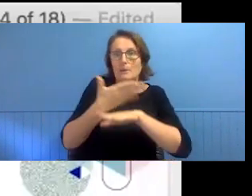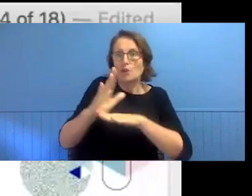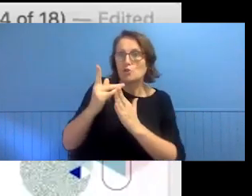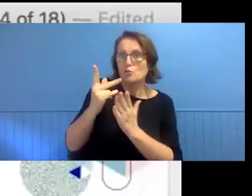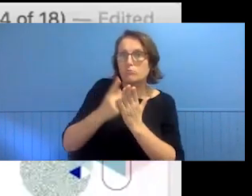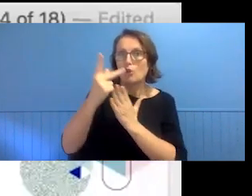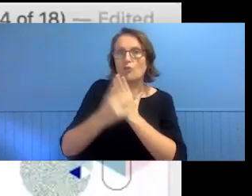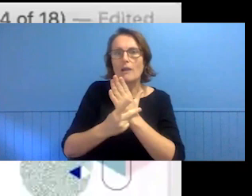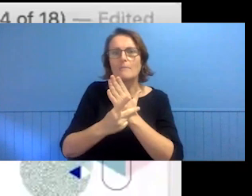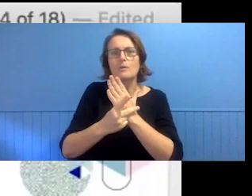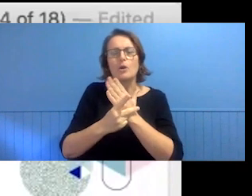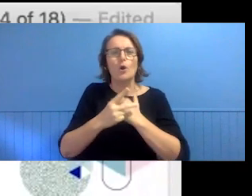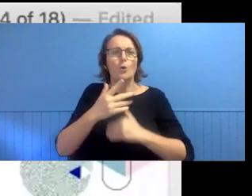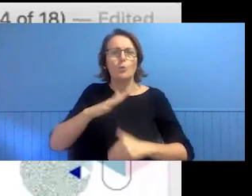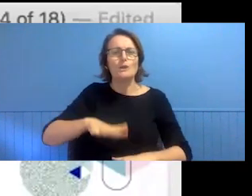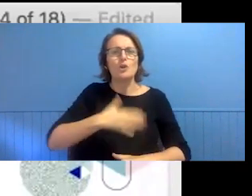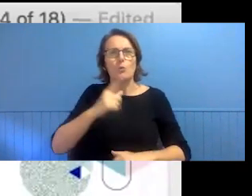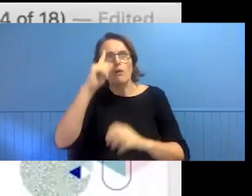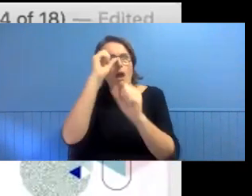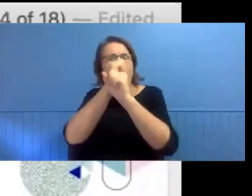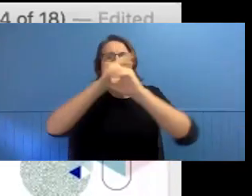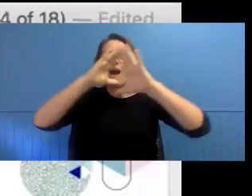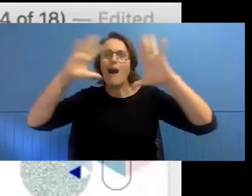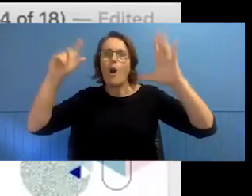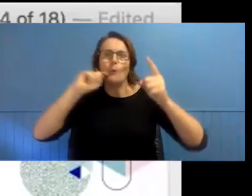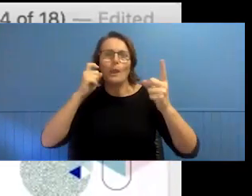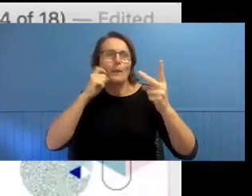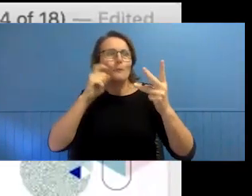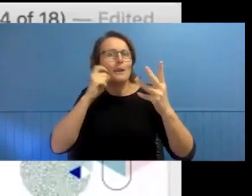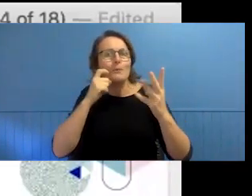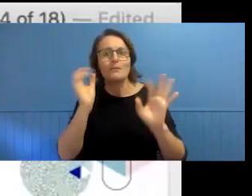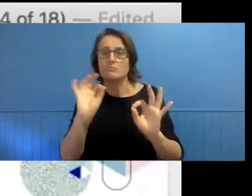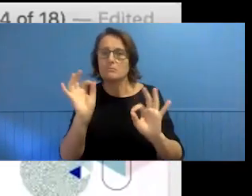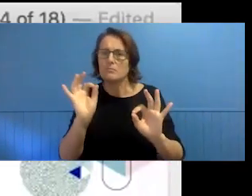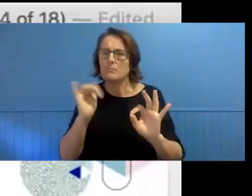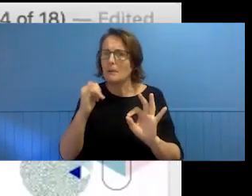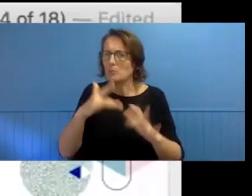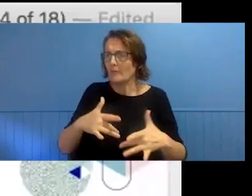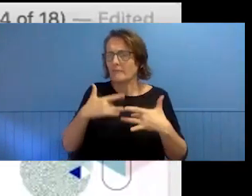realistic expectations with our collaborators and stakeholders. And